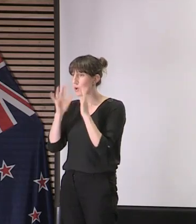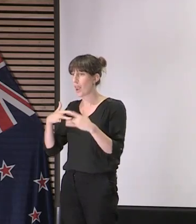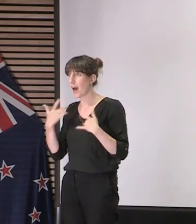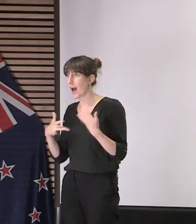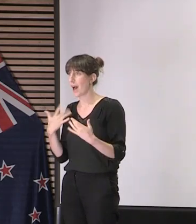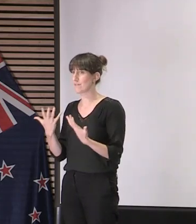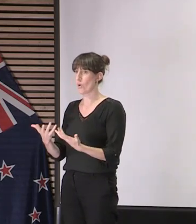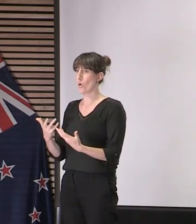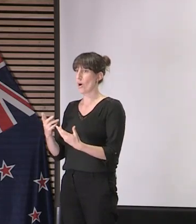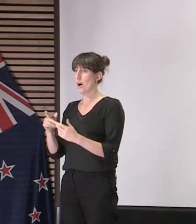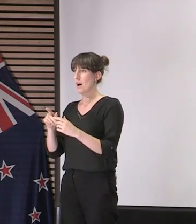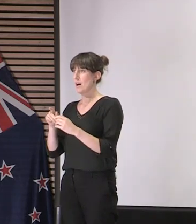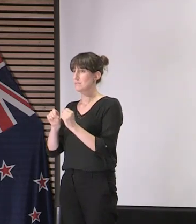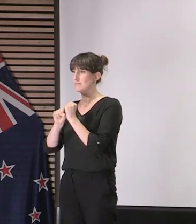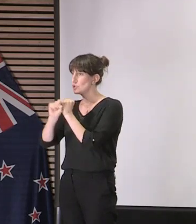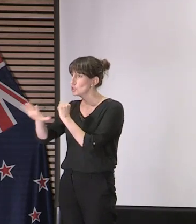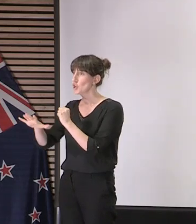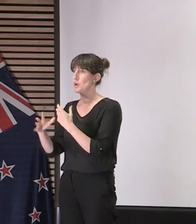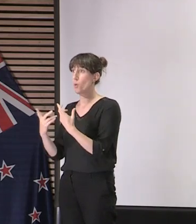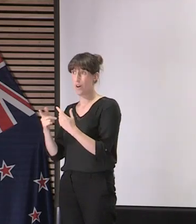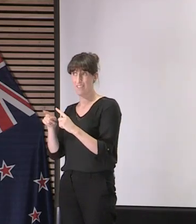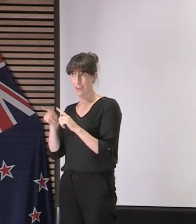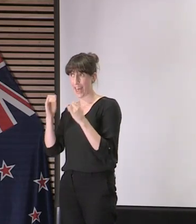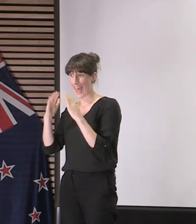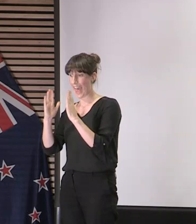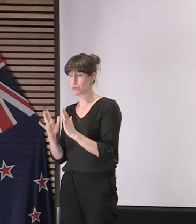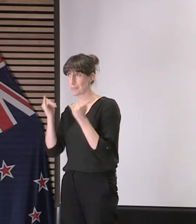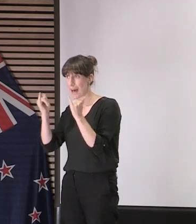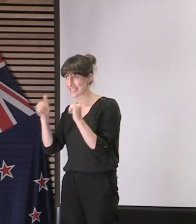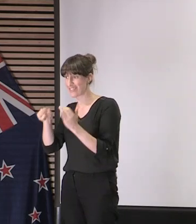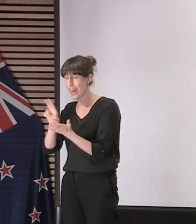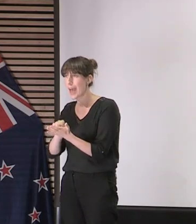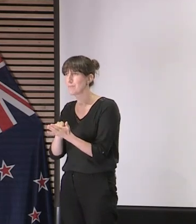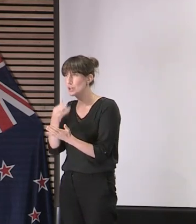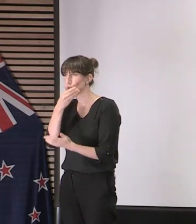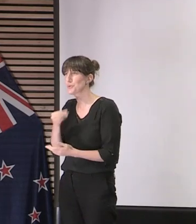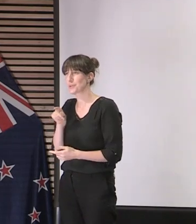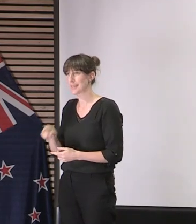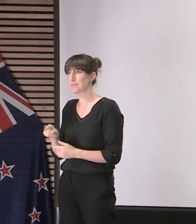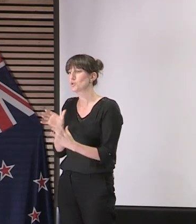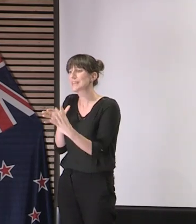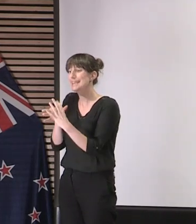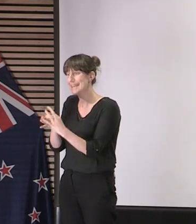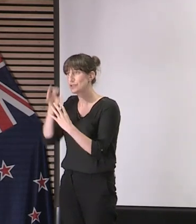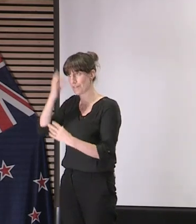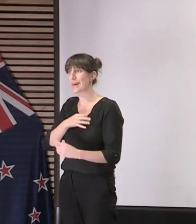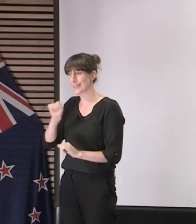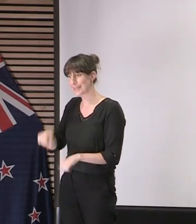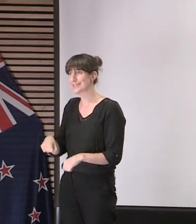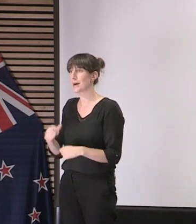communities use Zoom, YouTube, Facebook and even the House Party app I understand. Bless go to your faith's website,